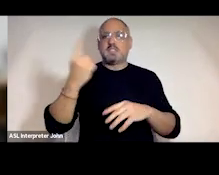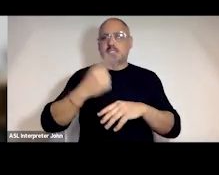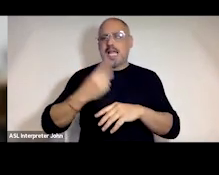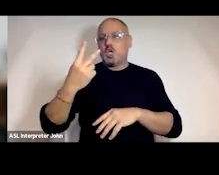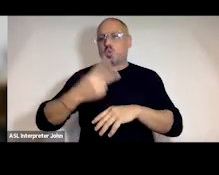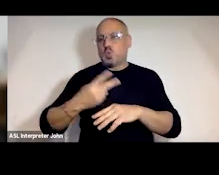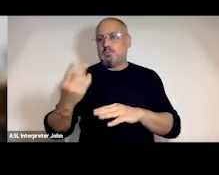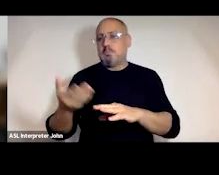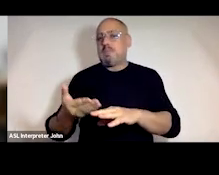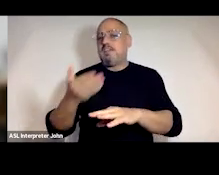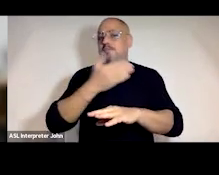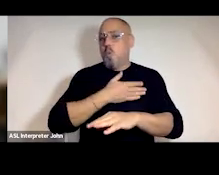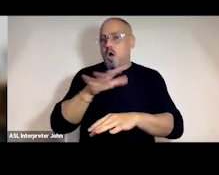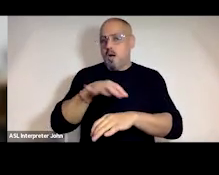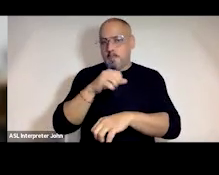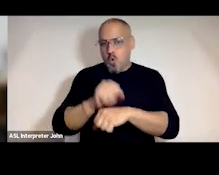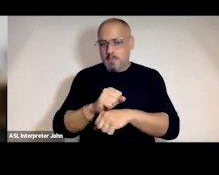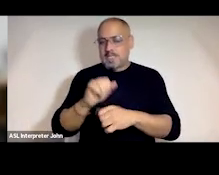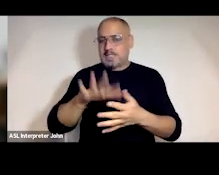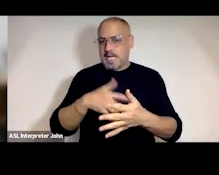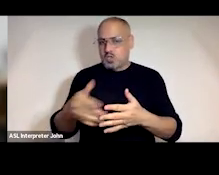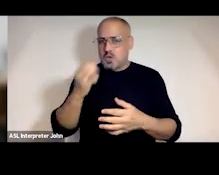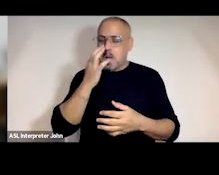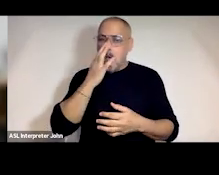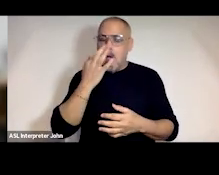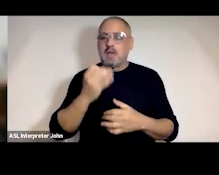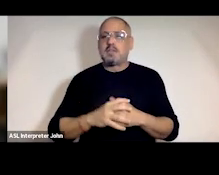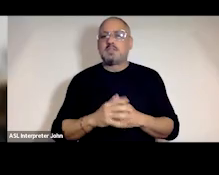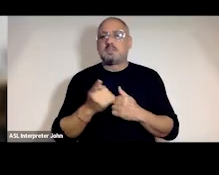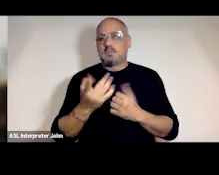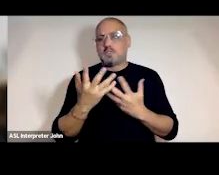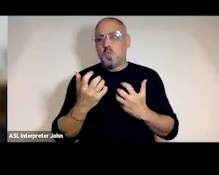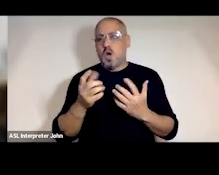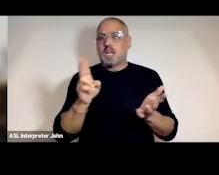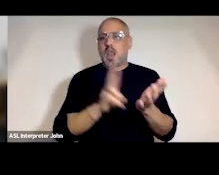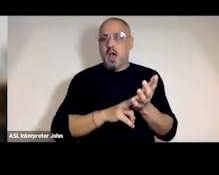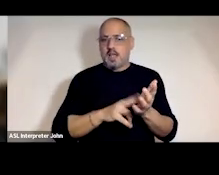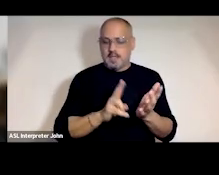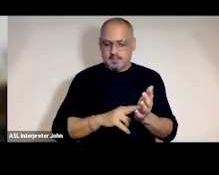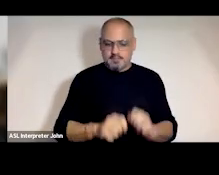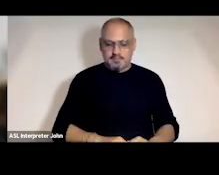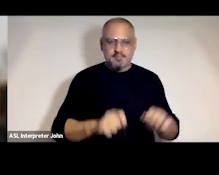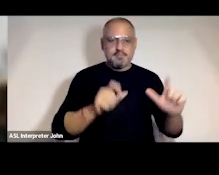before that appointment is scheduled, you'll want to log in and complete and submit